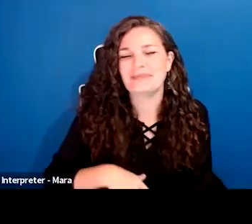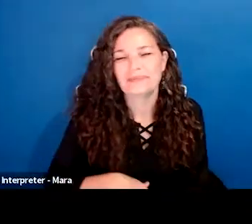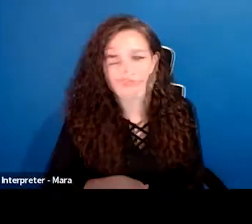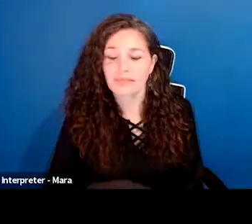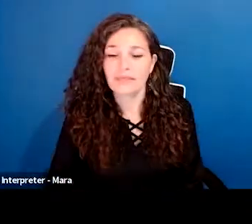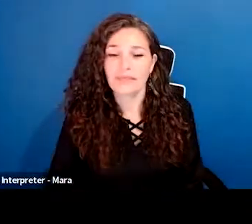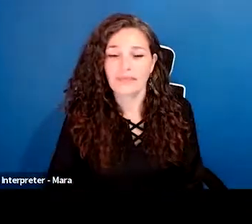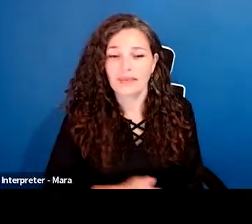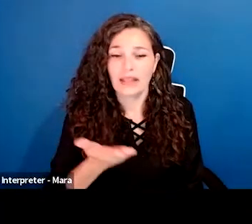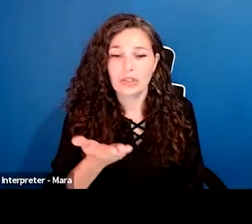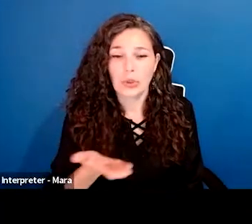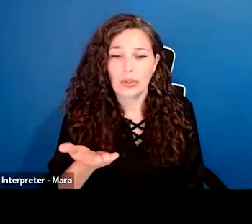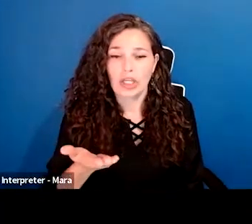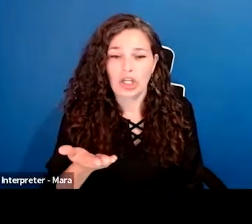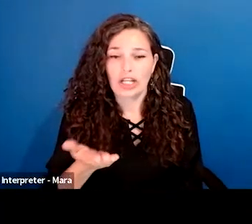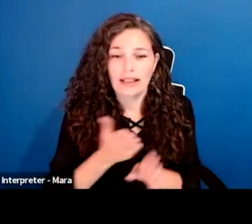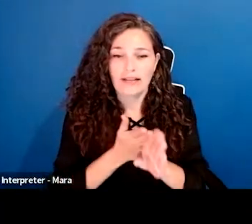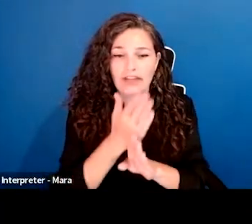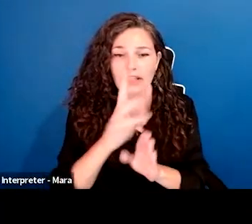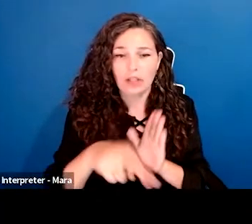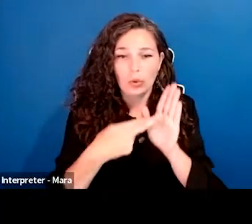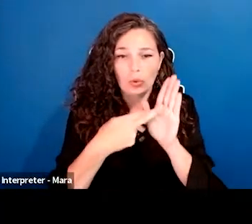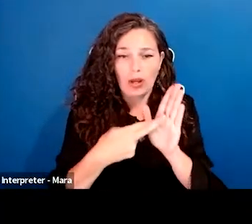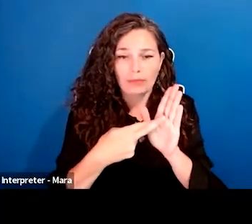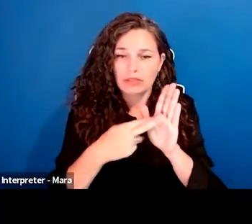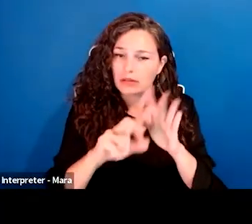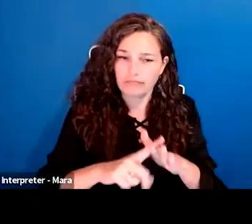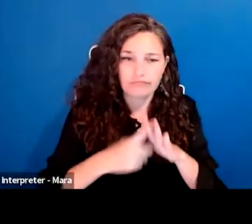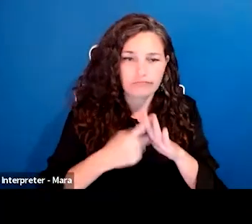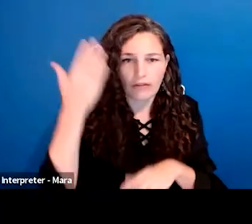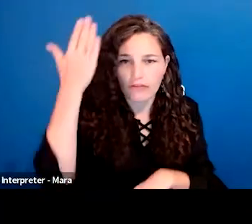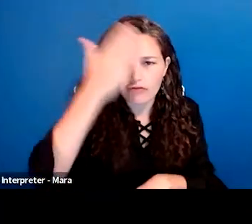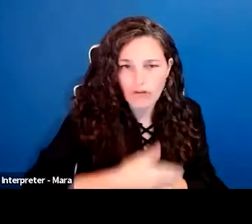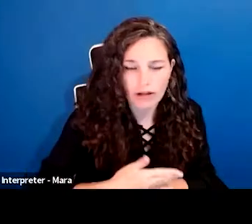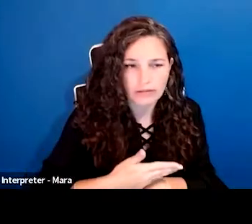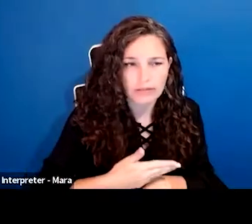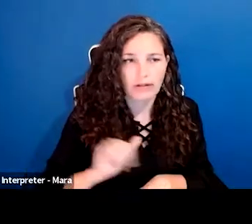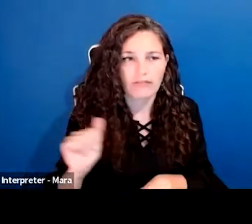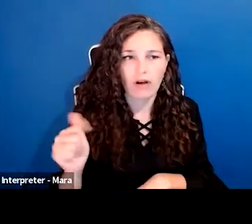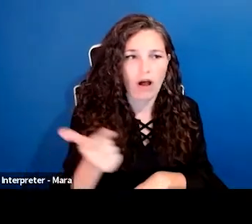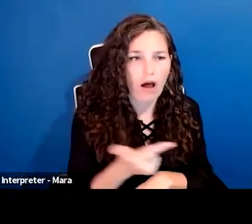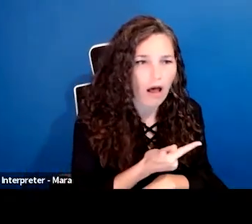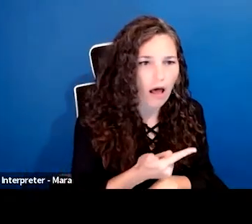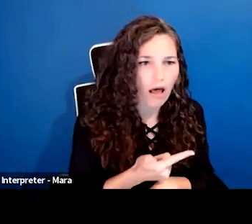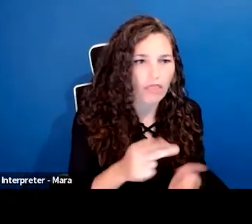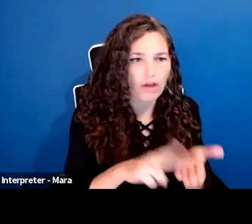The field reps are the front lines of contract enforcement. You know, we're sort of the cops